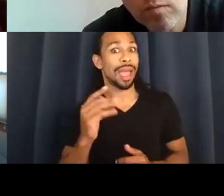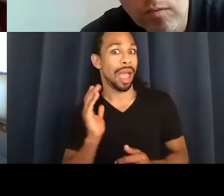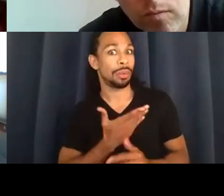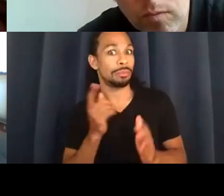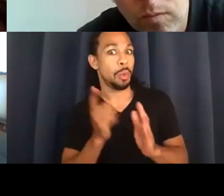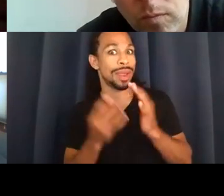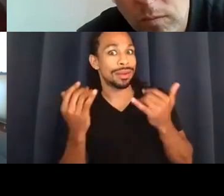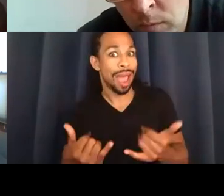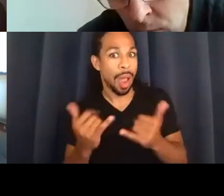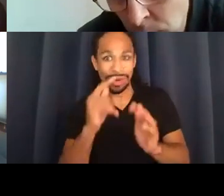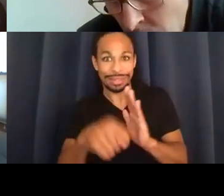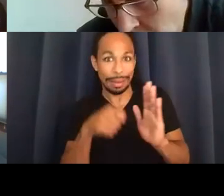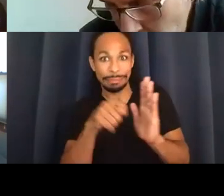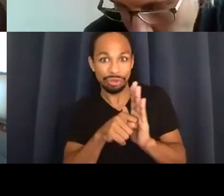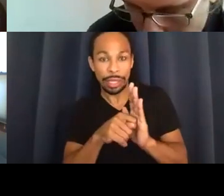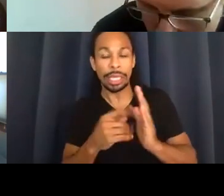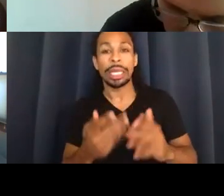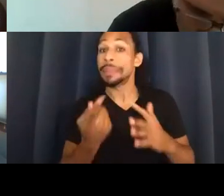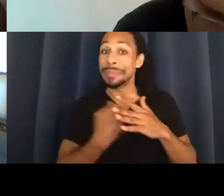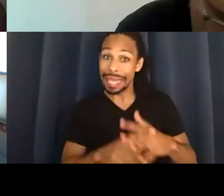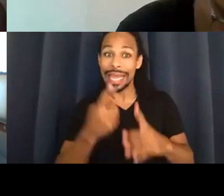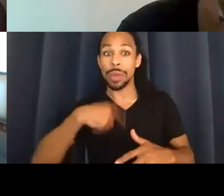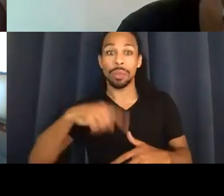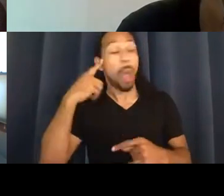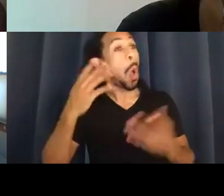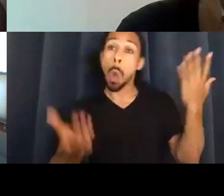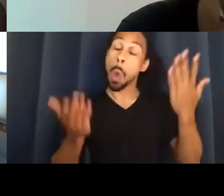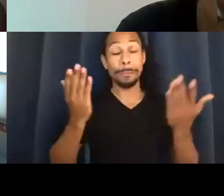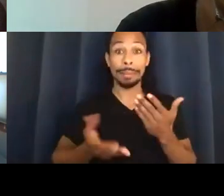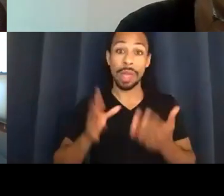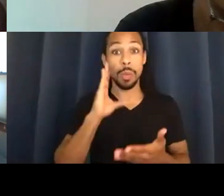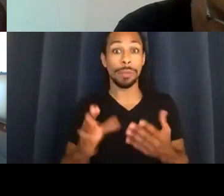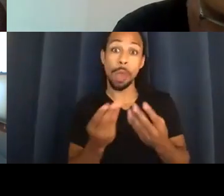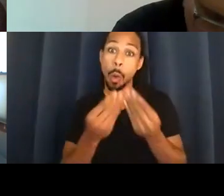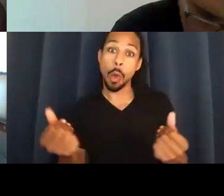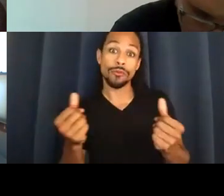Anna said, in the beginning, we thought maybe this is over in two to three months, but everyone